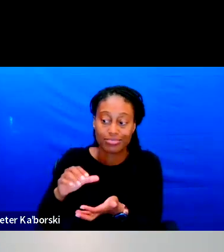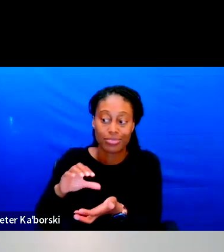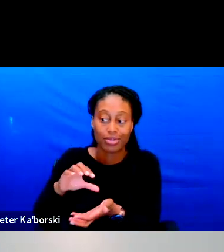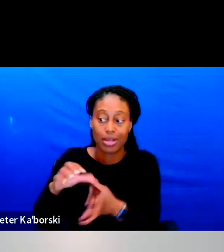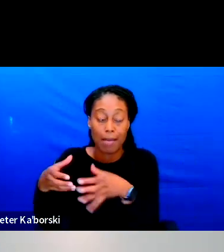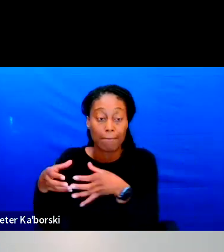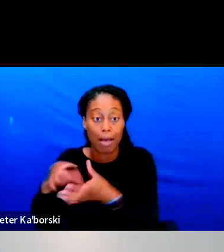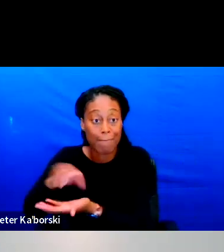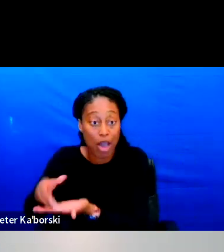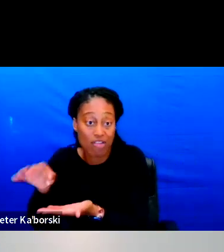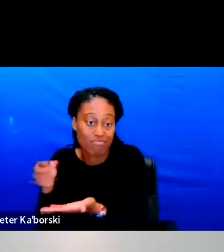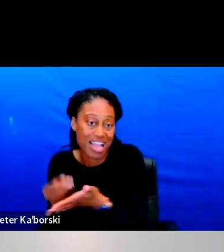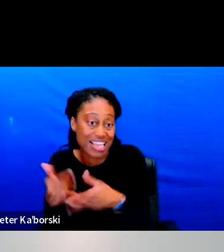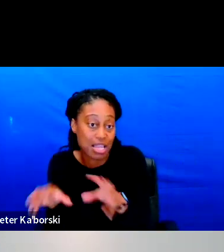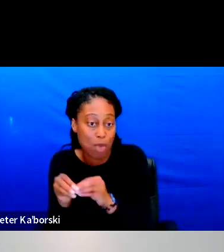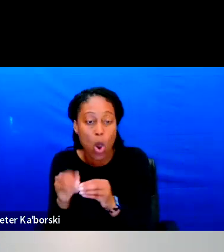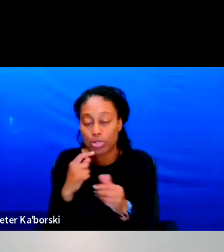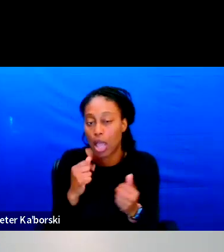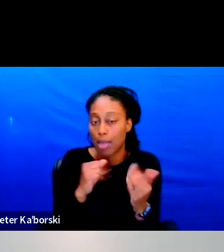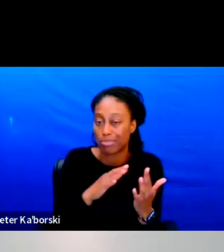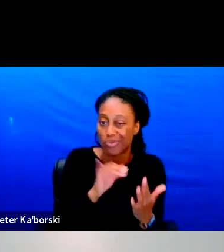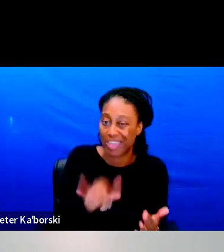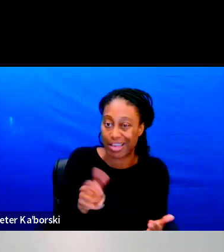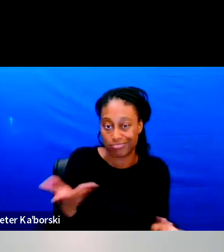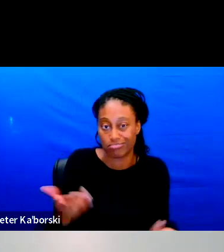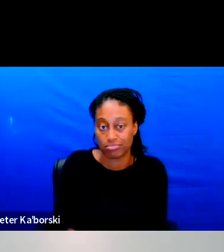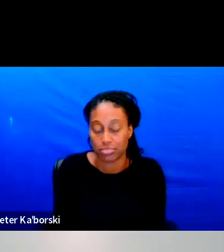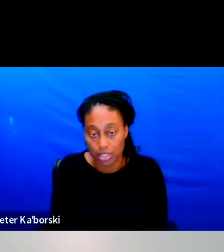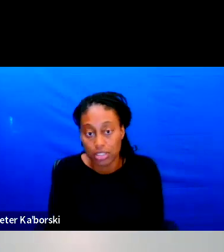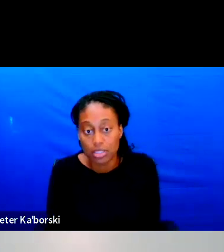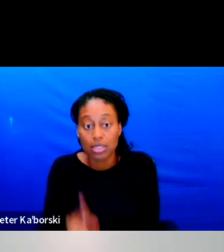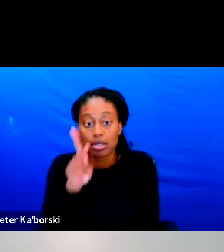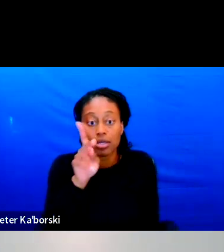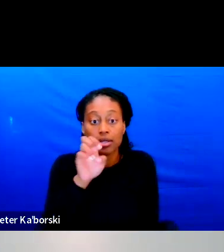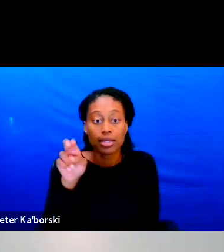Selina Butcher: So I'm running into that. So. Kyle Kleist: Gina. I see you had your hand up.